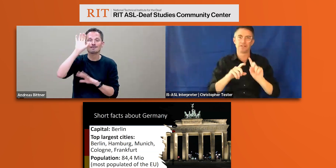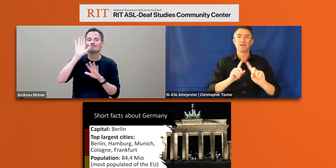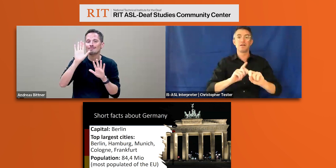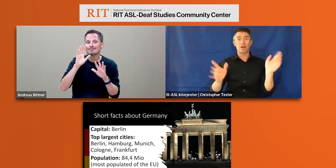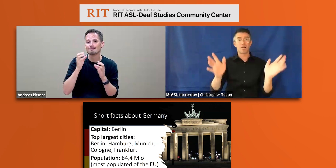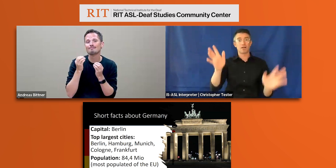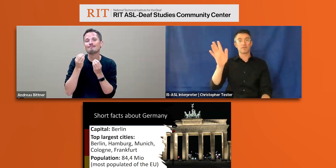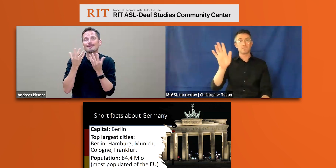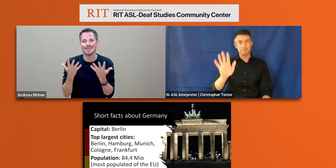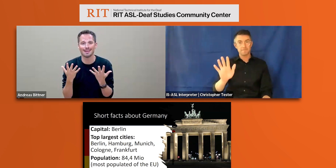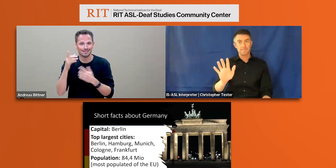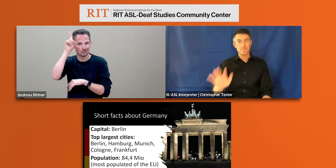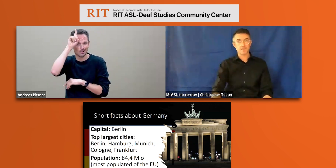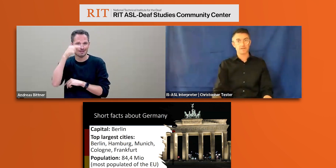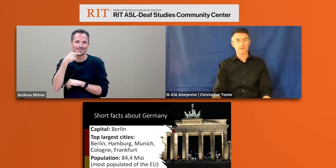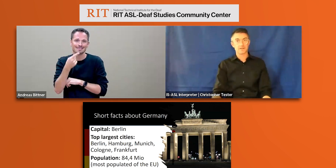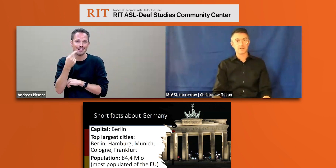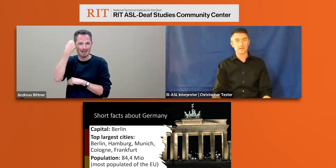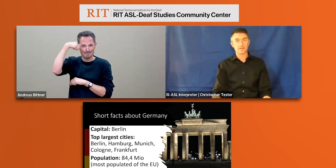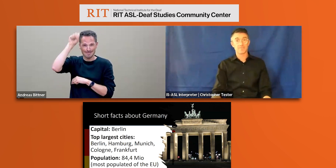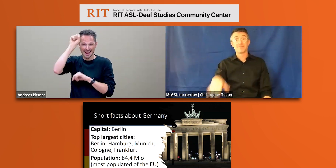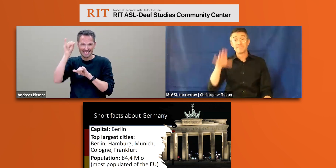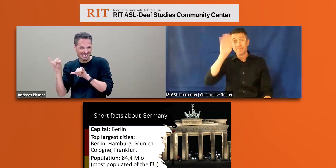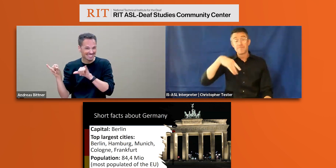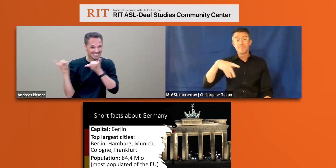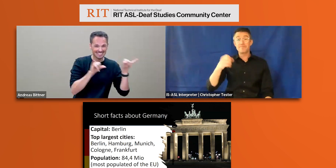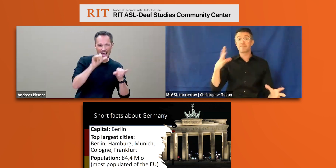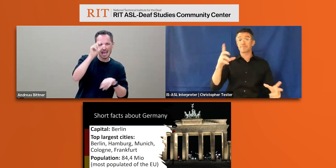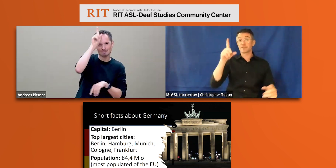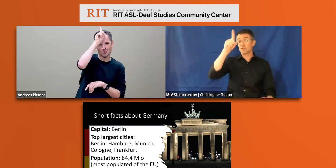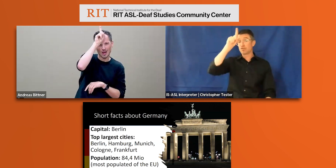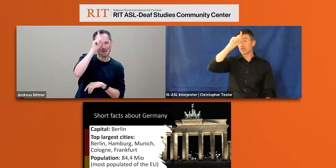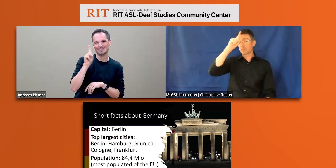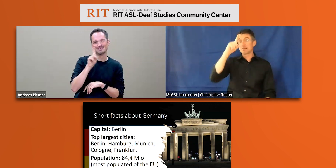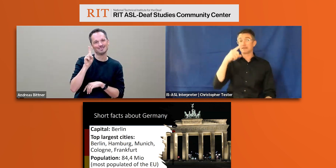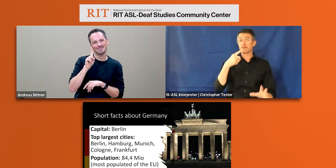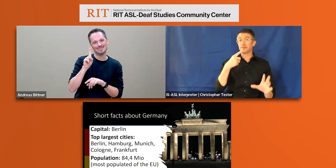And now traffic is allowed through.